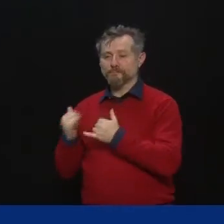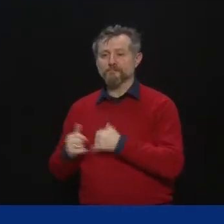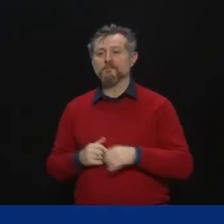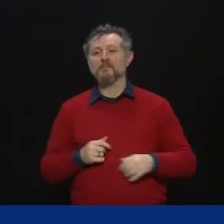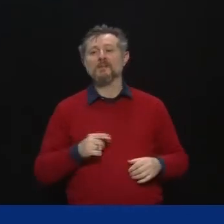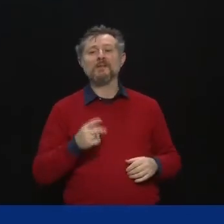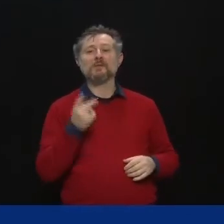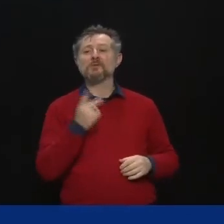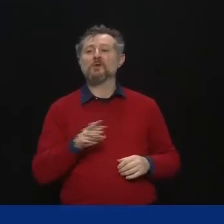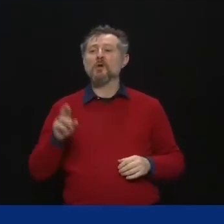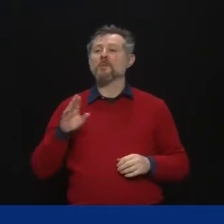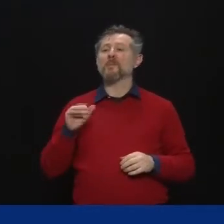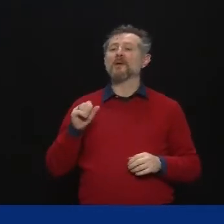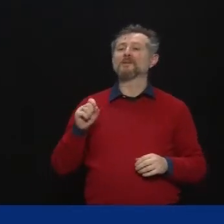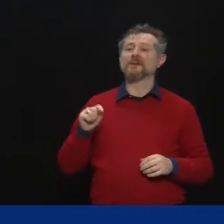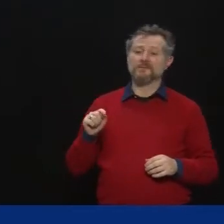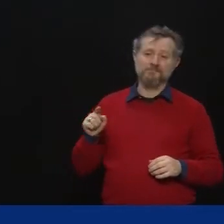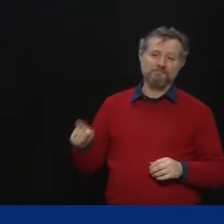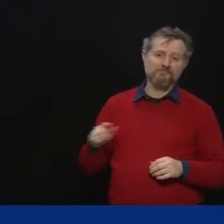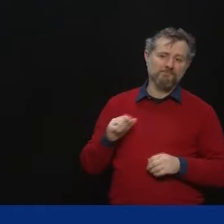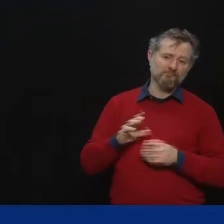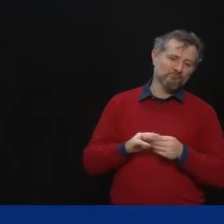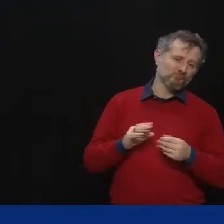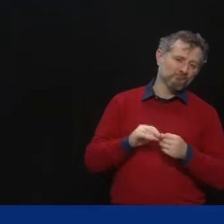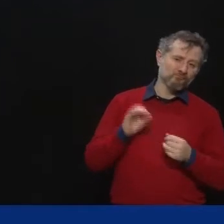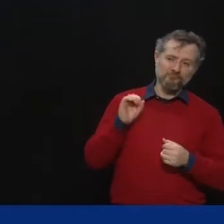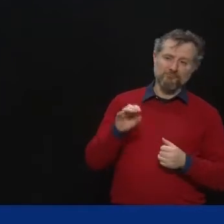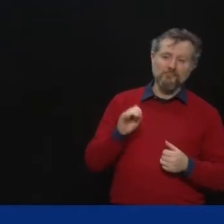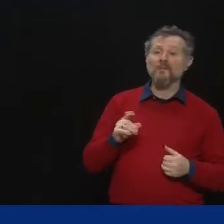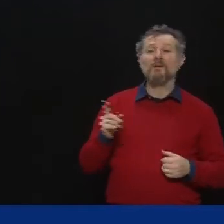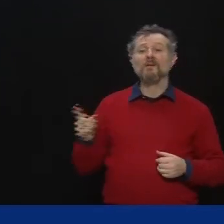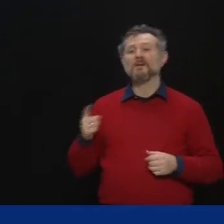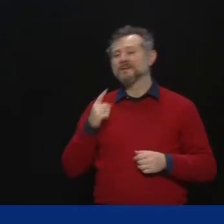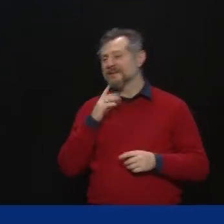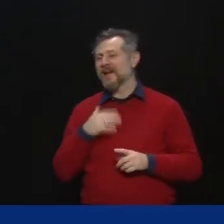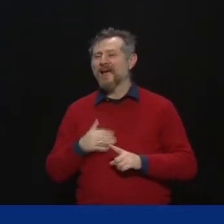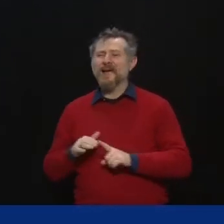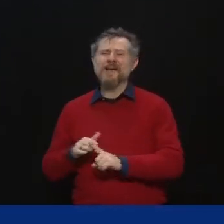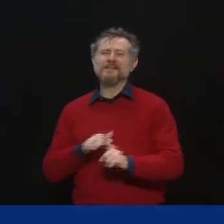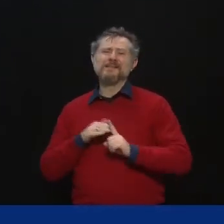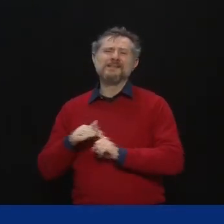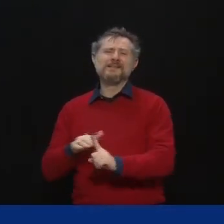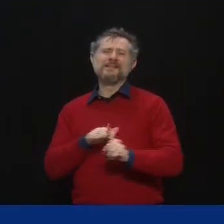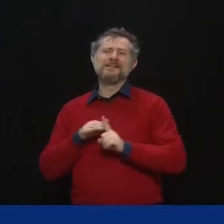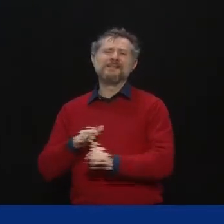GET THAT SECOND ONE. UNLESS IT WAS J&J. ALSO WE HAVE 1.3 MILLION